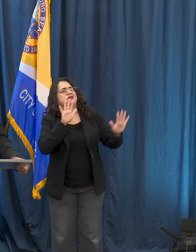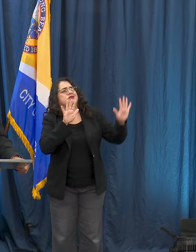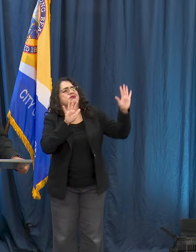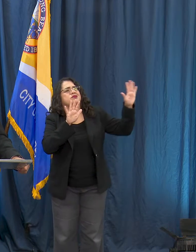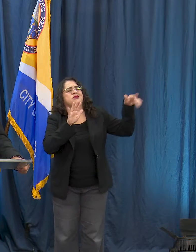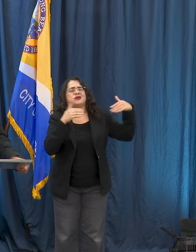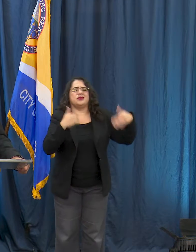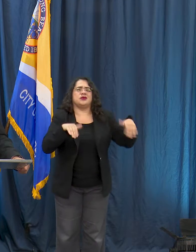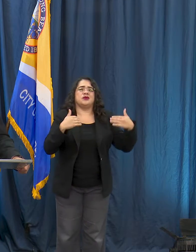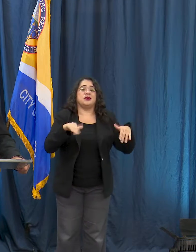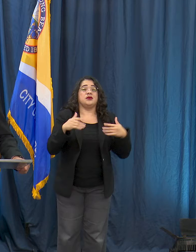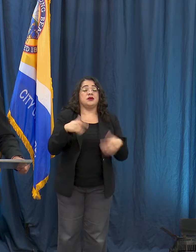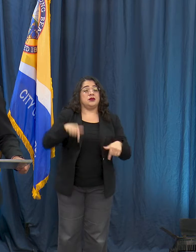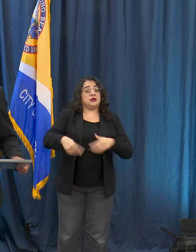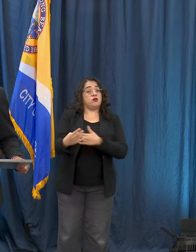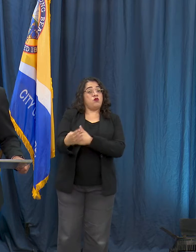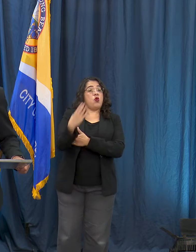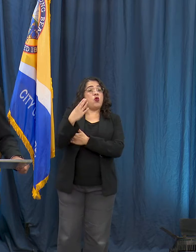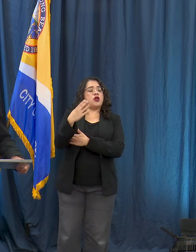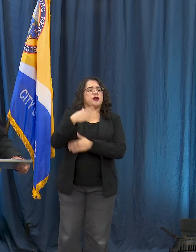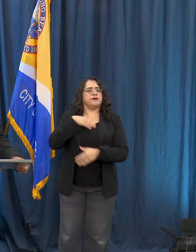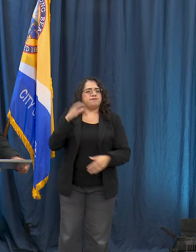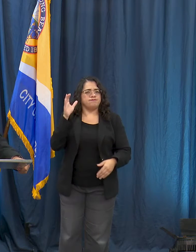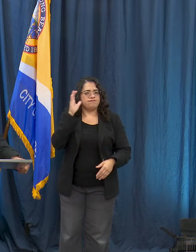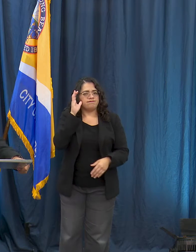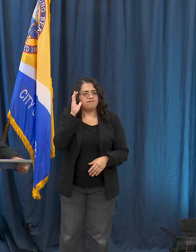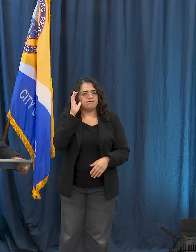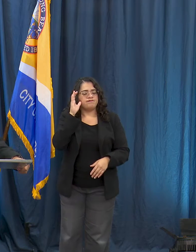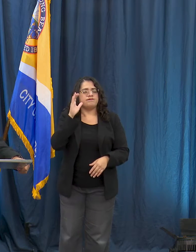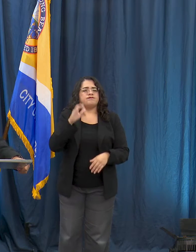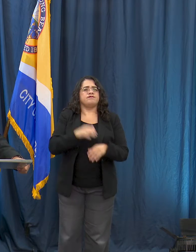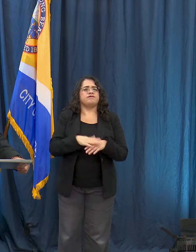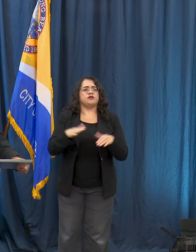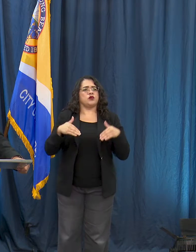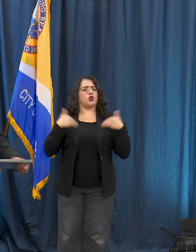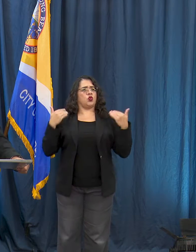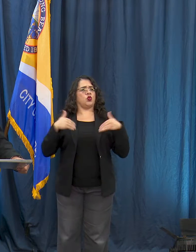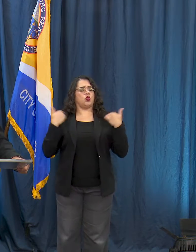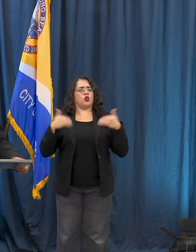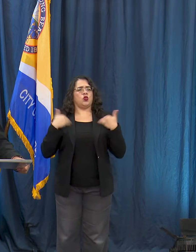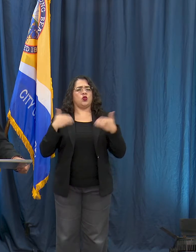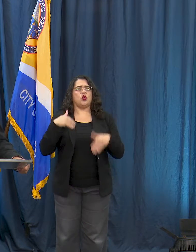my morning today listening to youth from the YMCA community